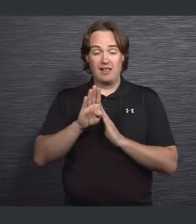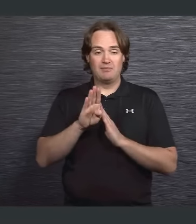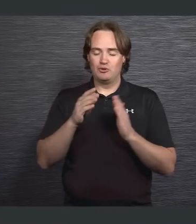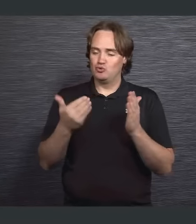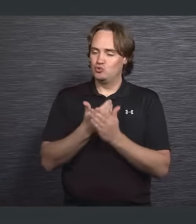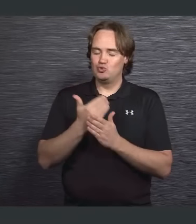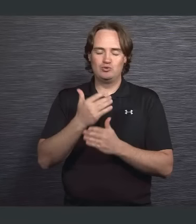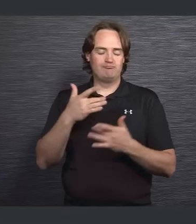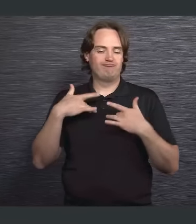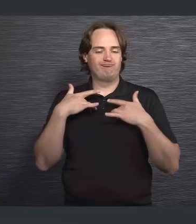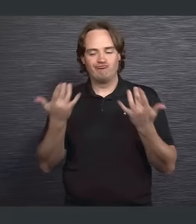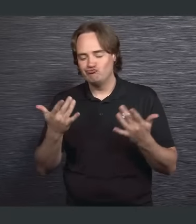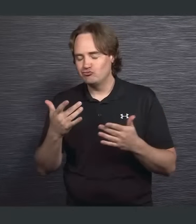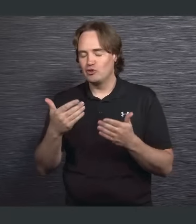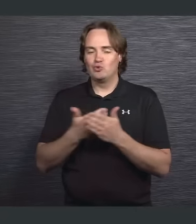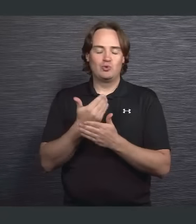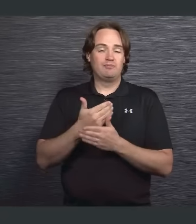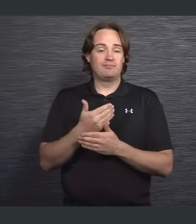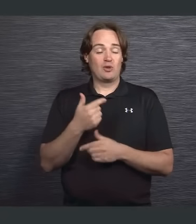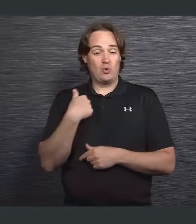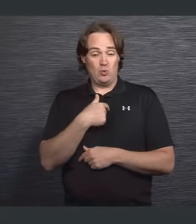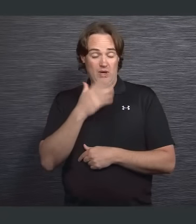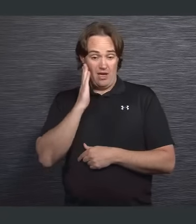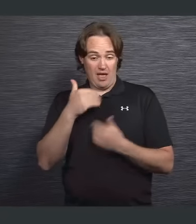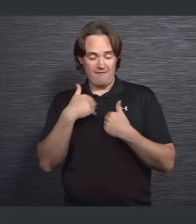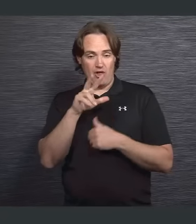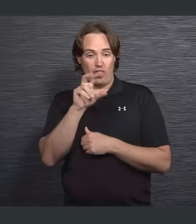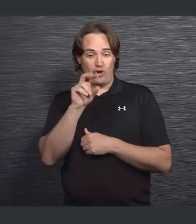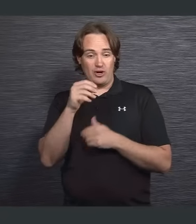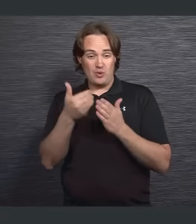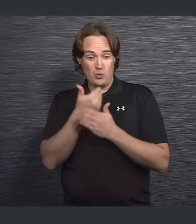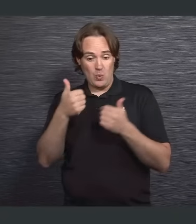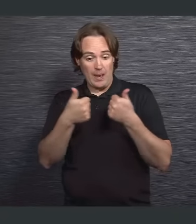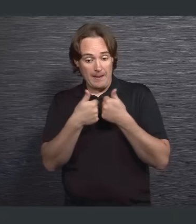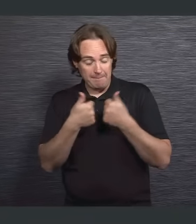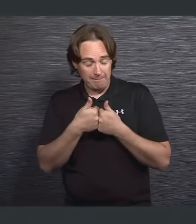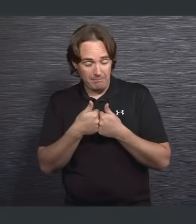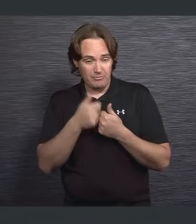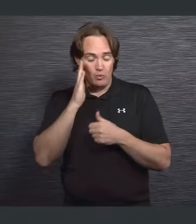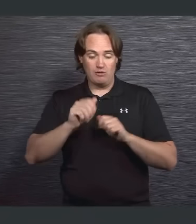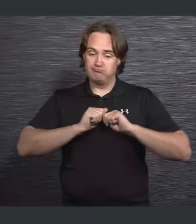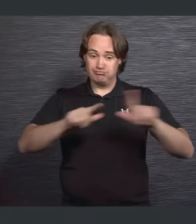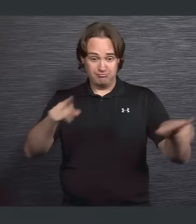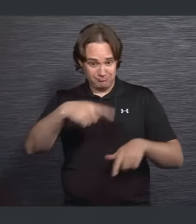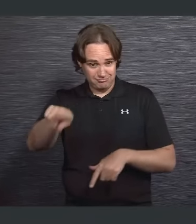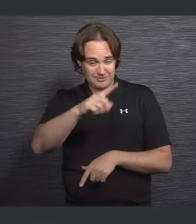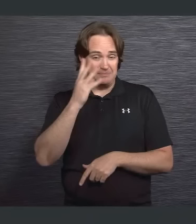More than 30 games are currently on track for the launch window, including much loved franchises with "Horizon: Call